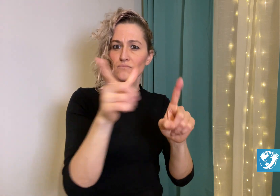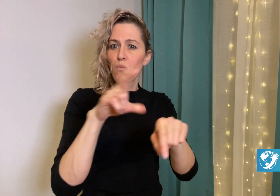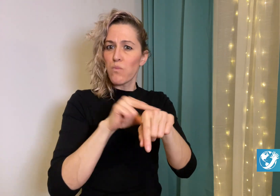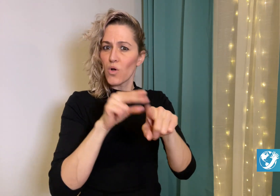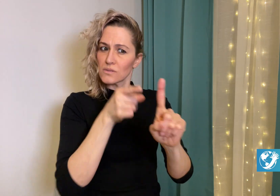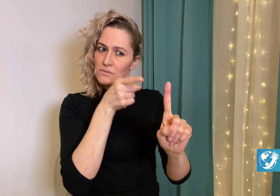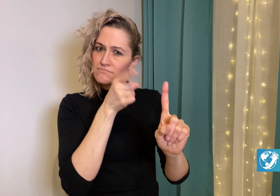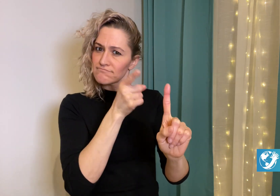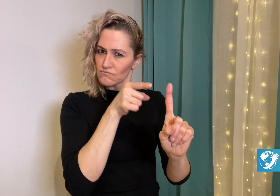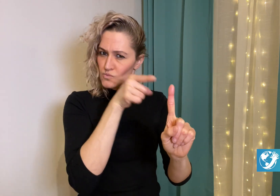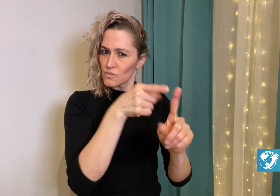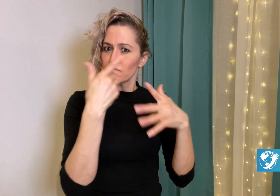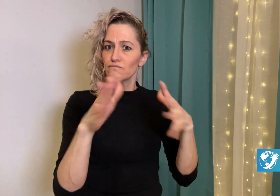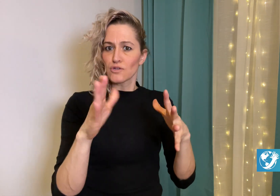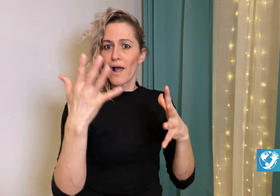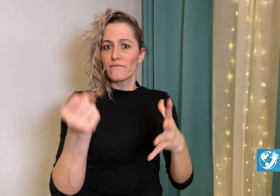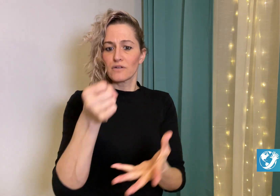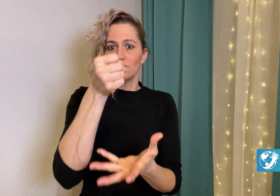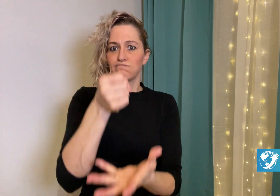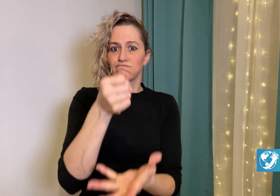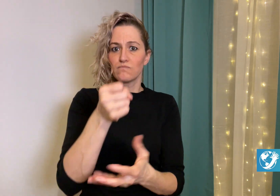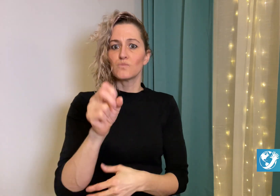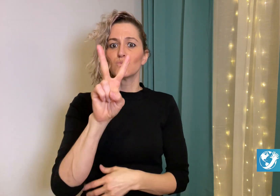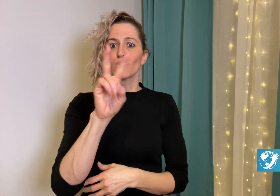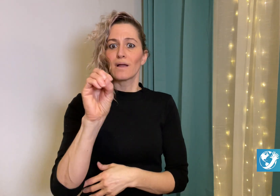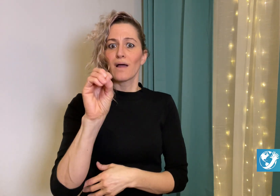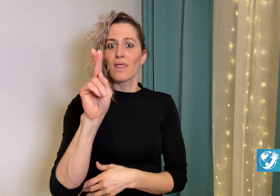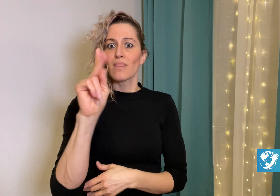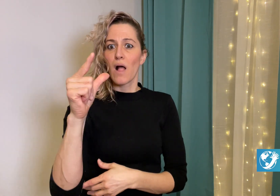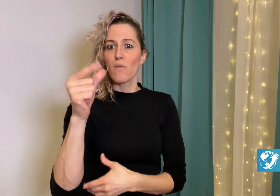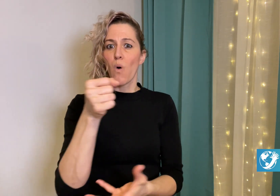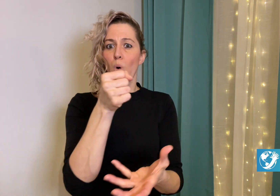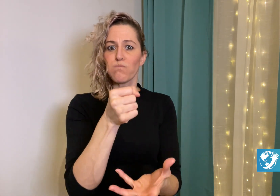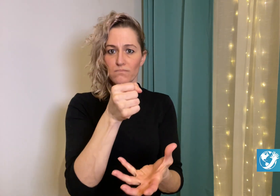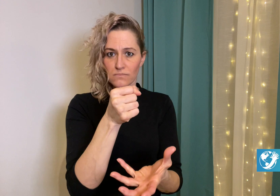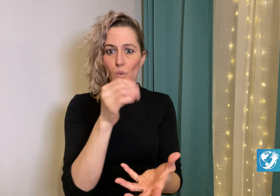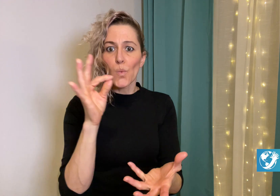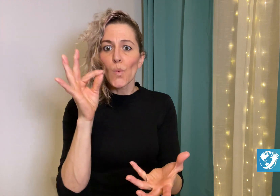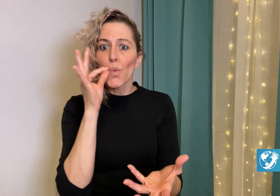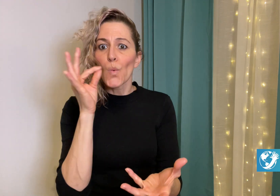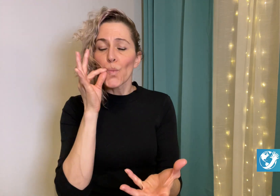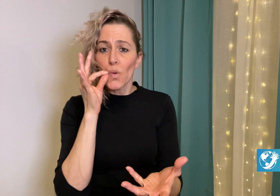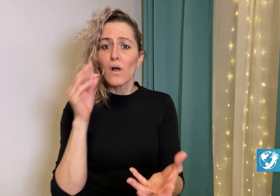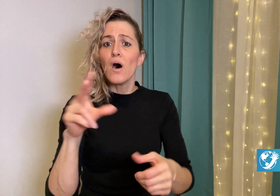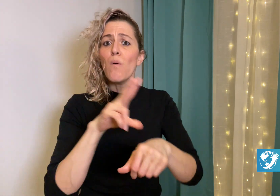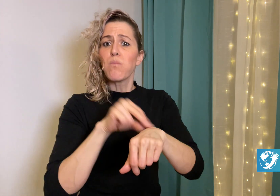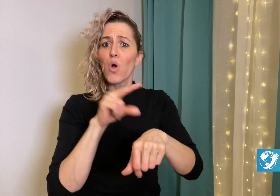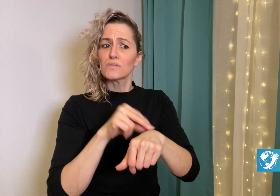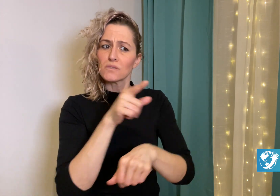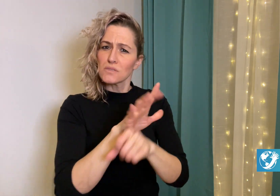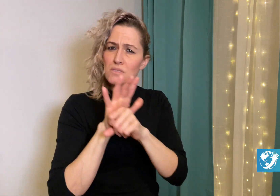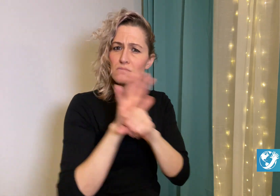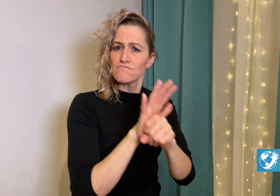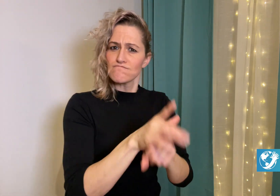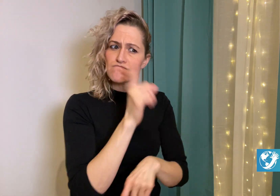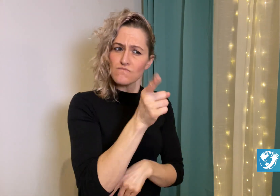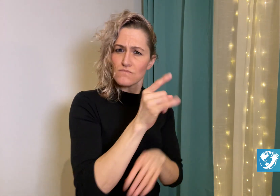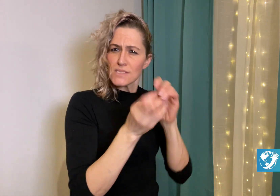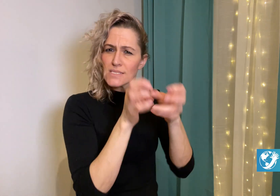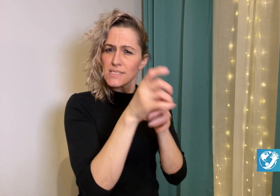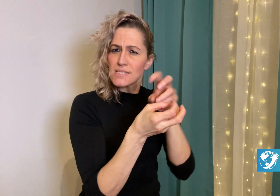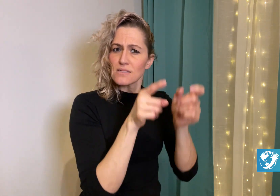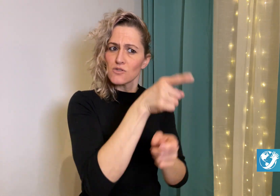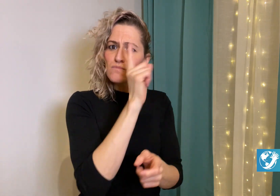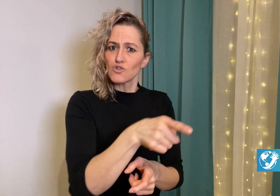for “possessing a bag of 20kgs of cannabis”, and was pressured